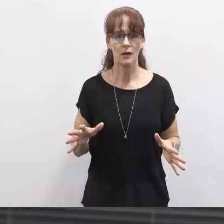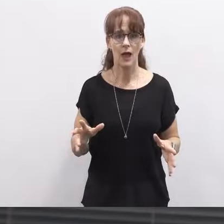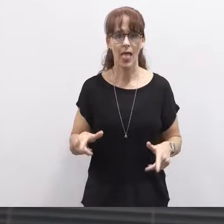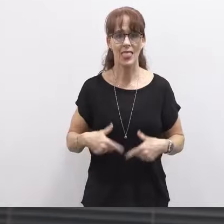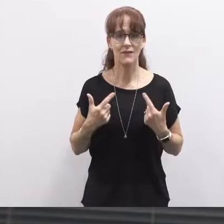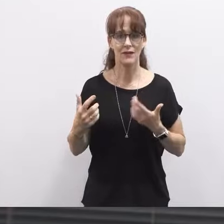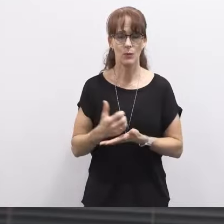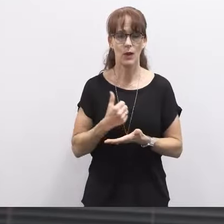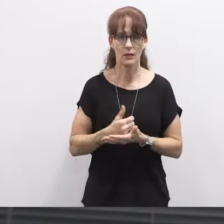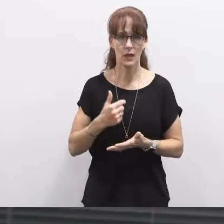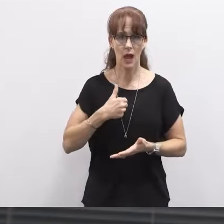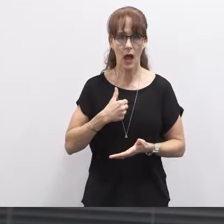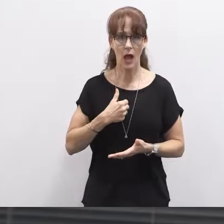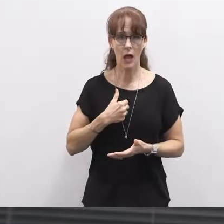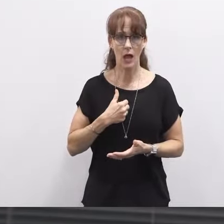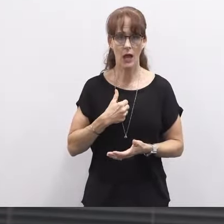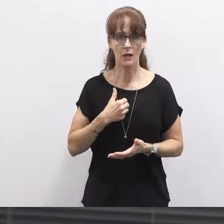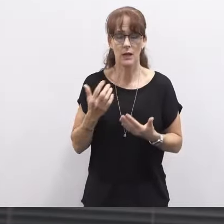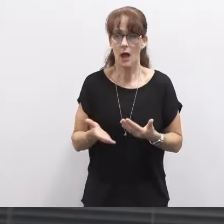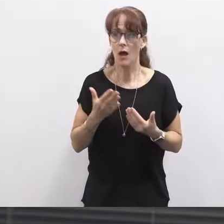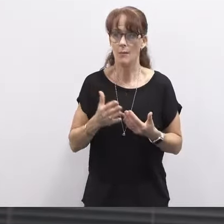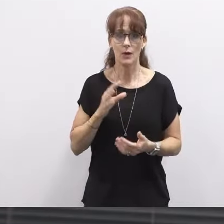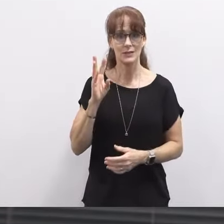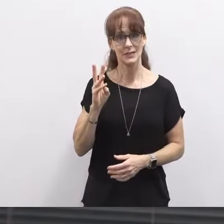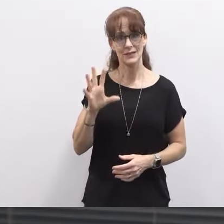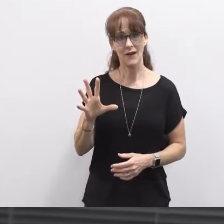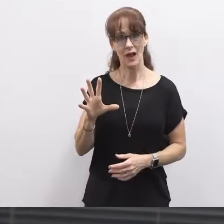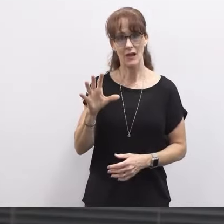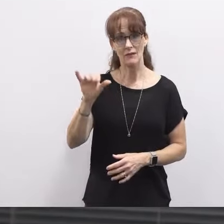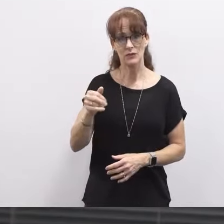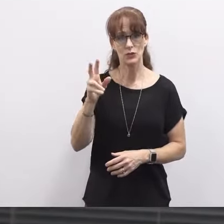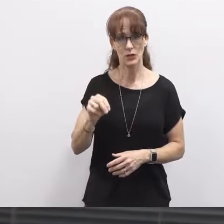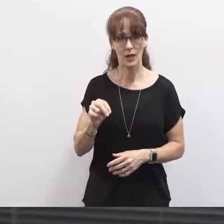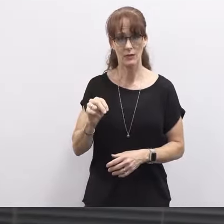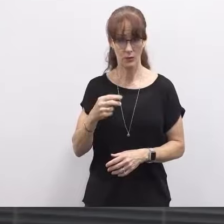I am going to add almost 65 in January, I'll be 65.